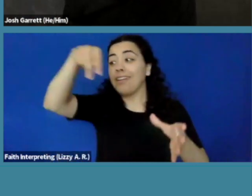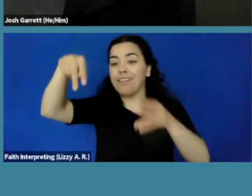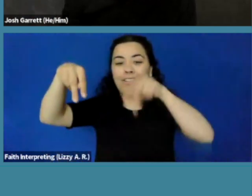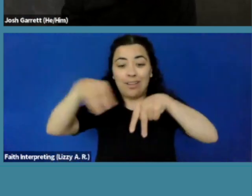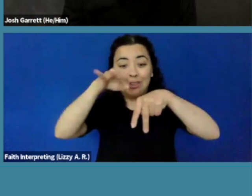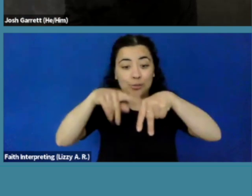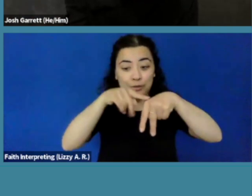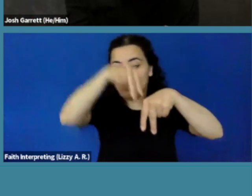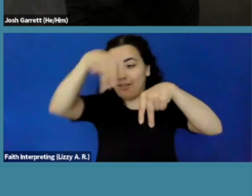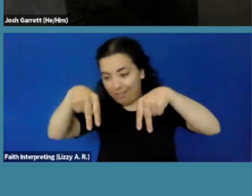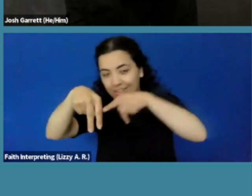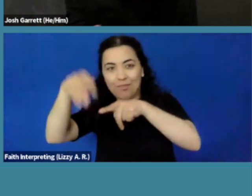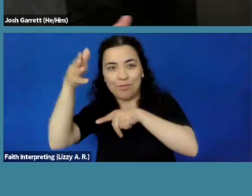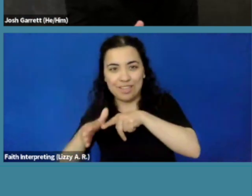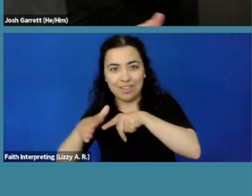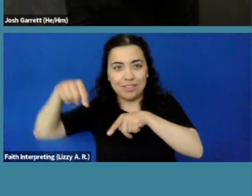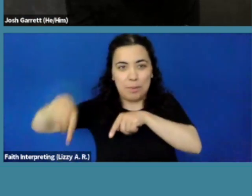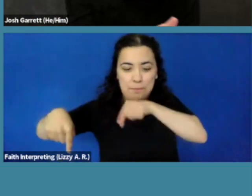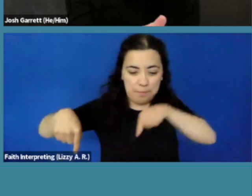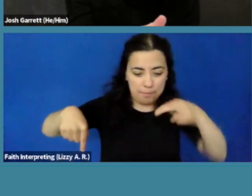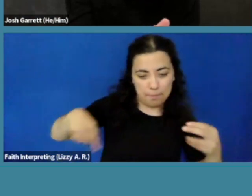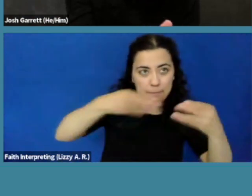Here, individuals could choose where to sit based upon if they want to see